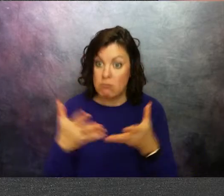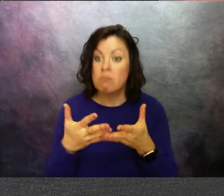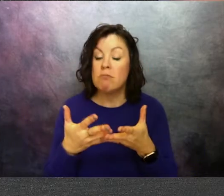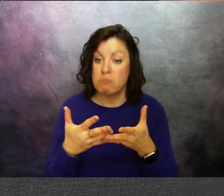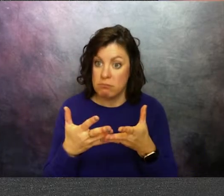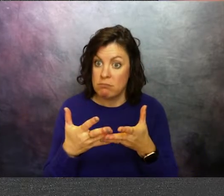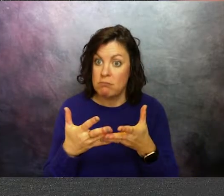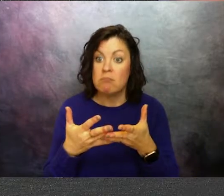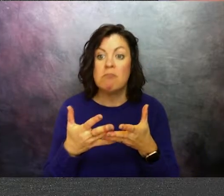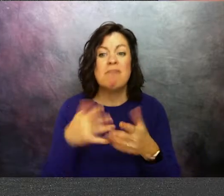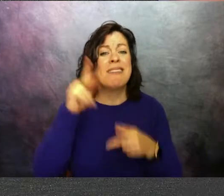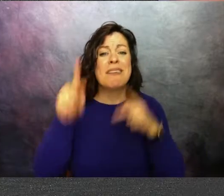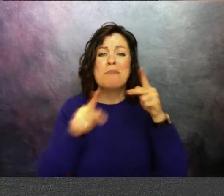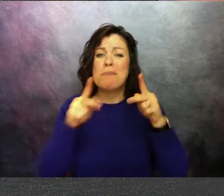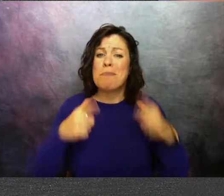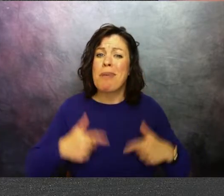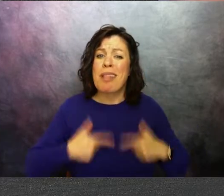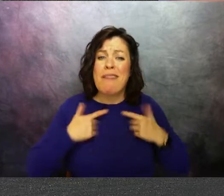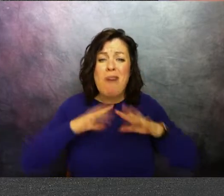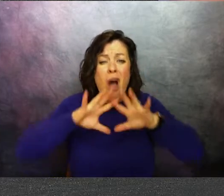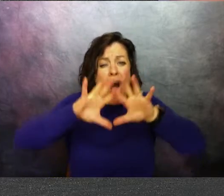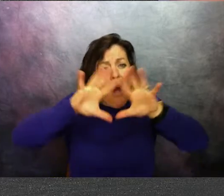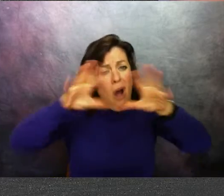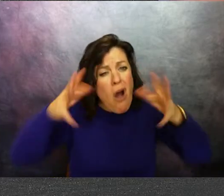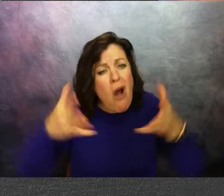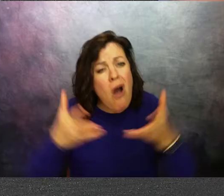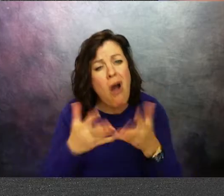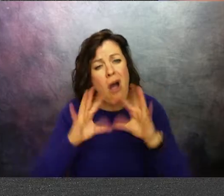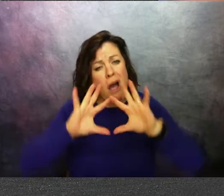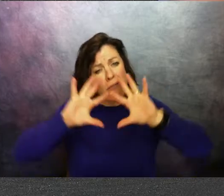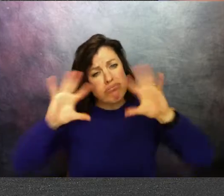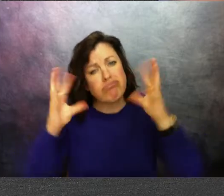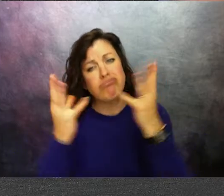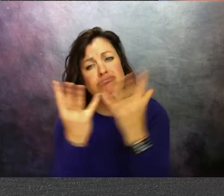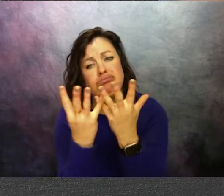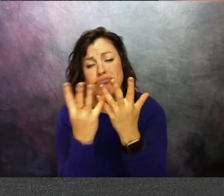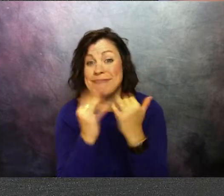and there were people living all over the earth, just like us.